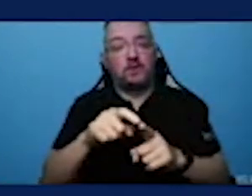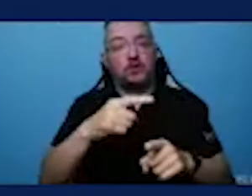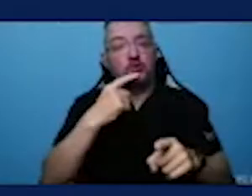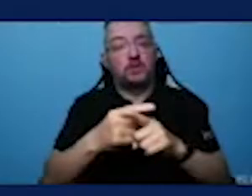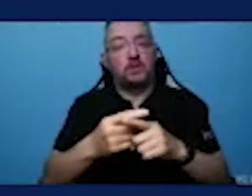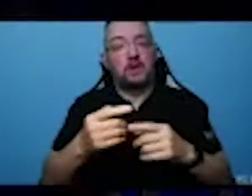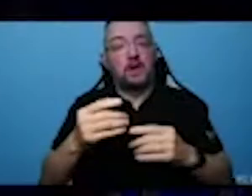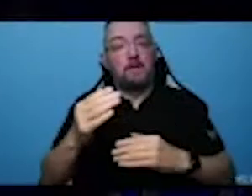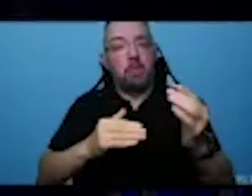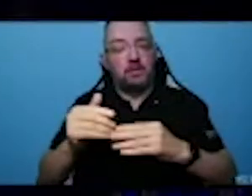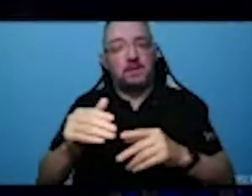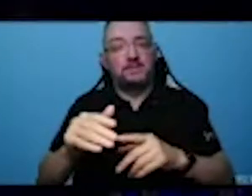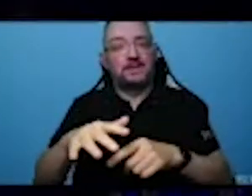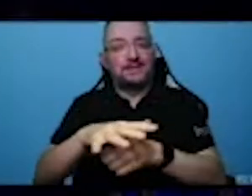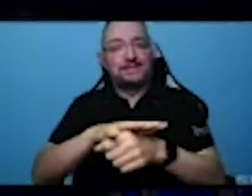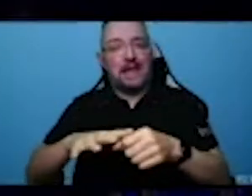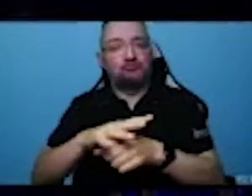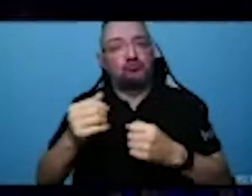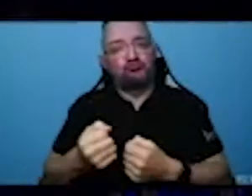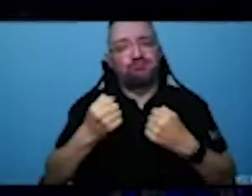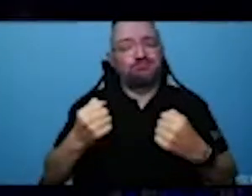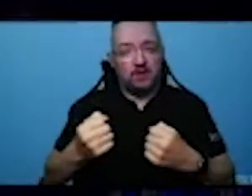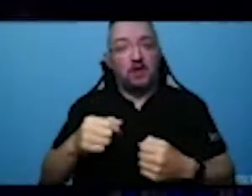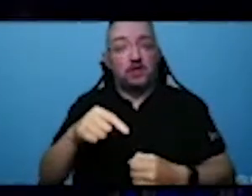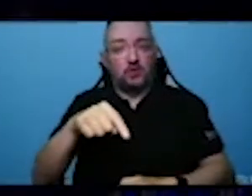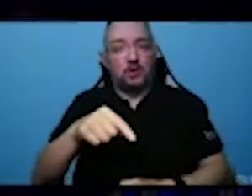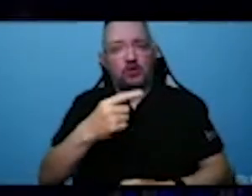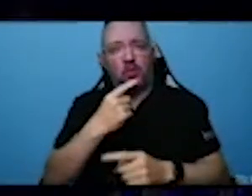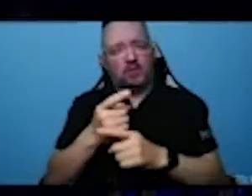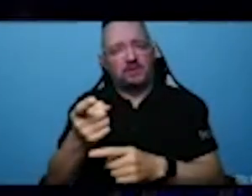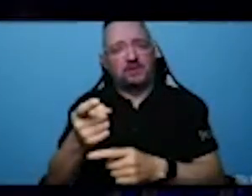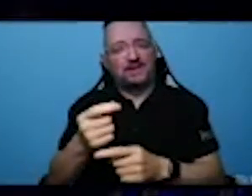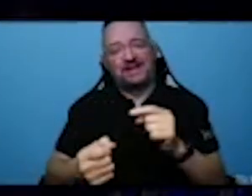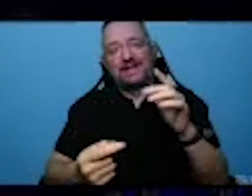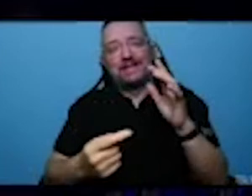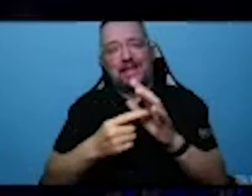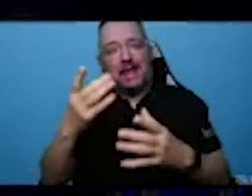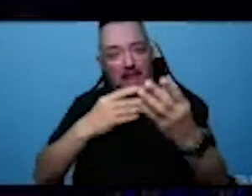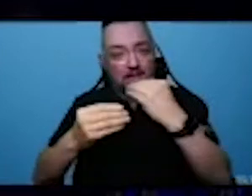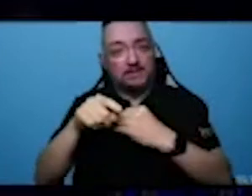uh, to ask him for key learnings. Ian Boyd is Commissioner and Chair for that group as I've said, Professor at